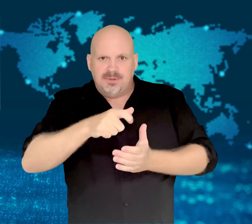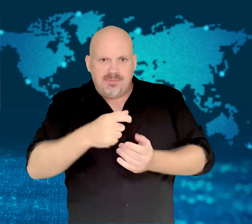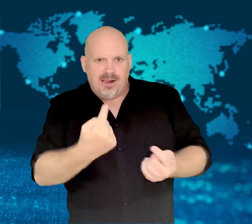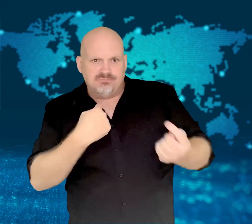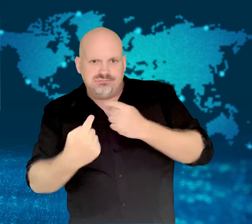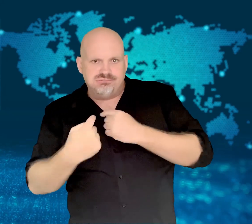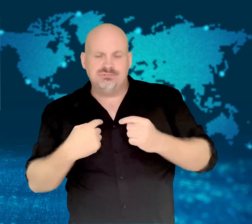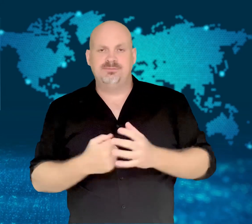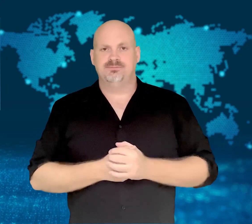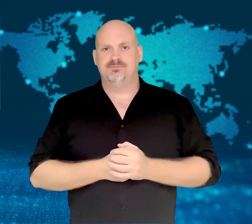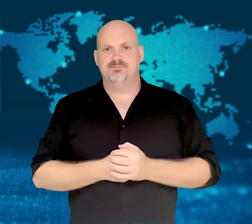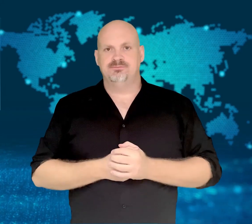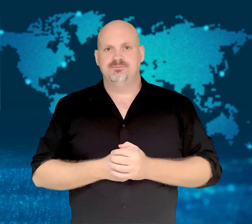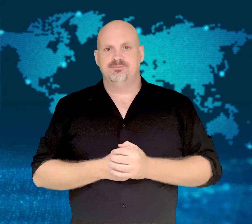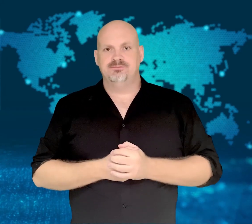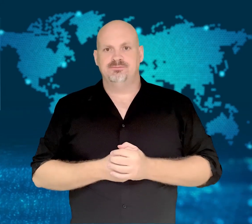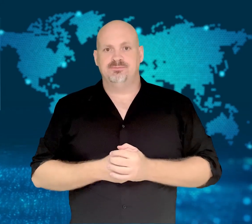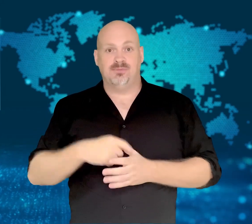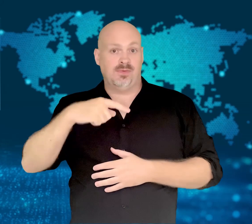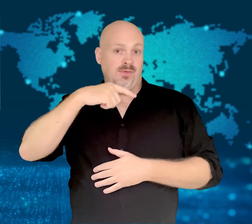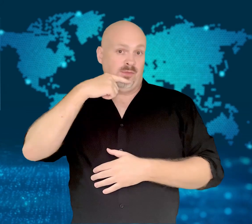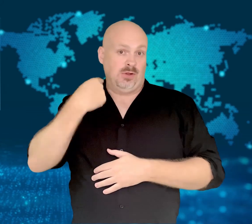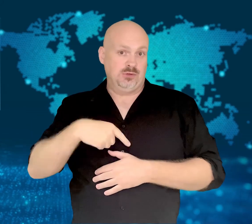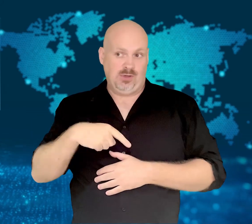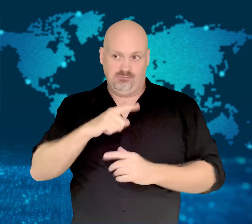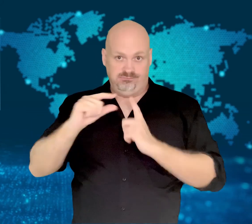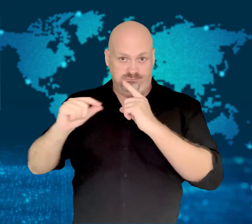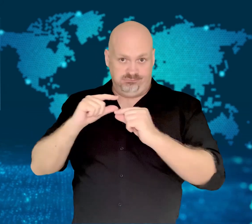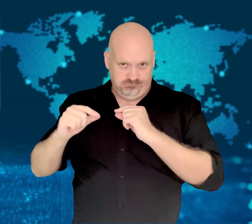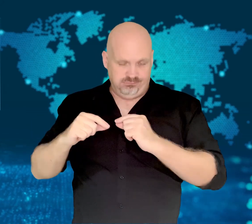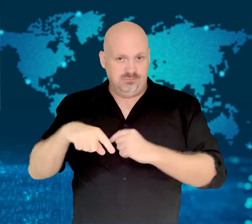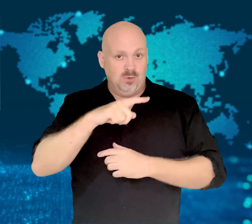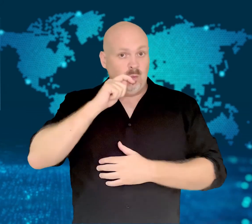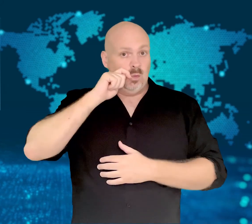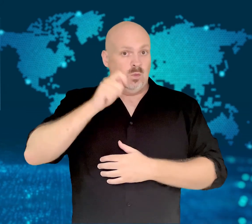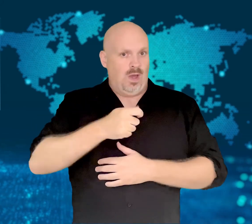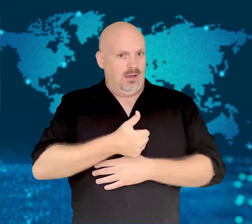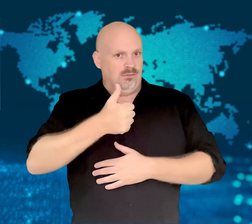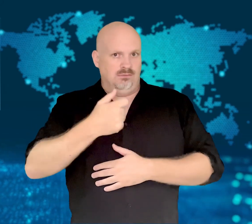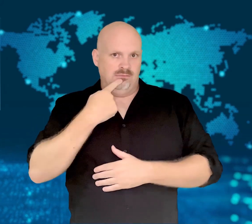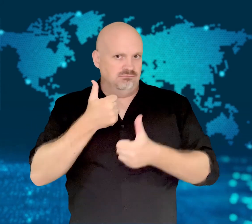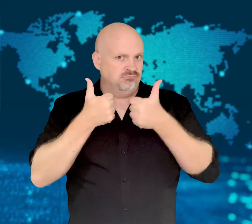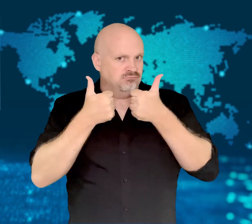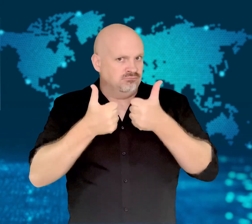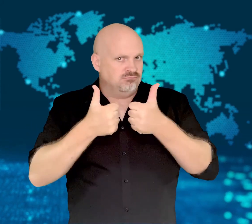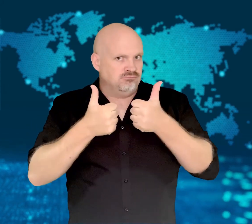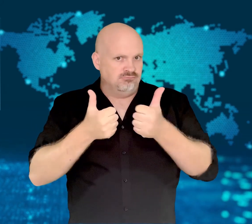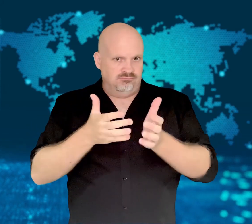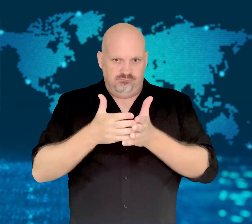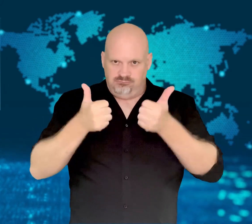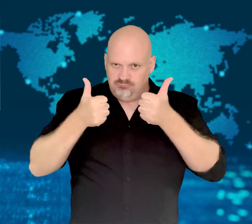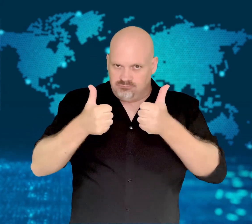These developments are encouraging as they show Ukraine could end the six-month-old war,